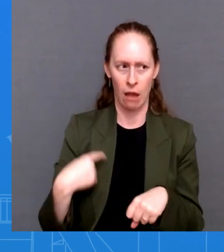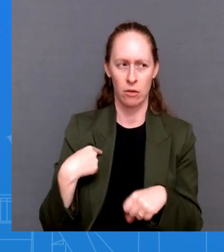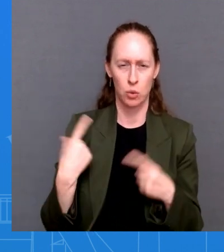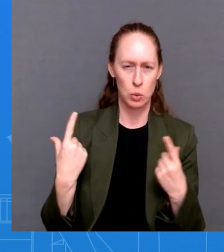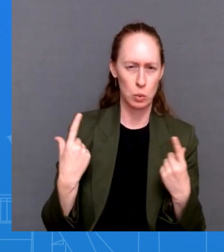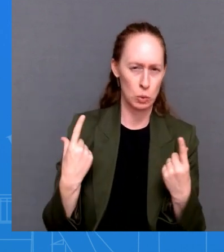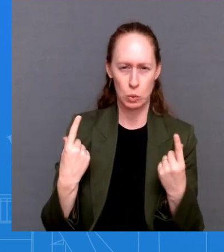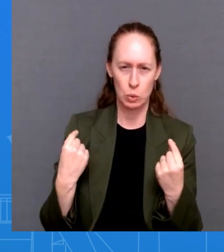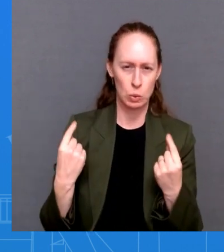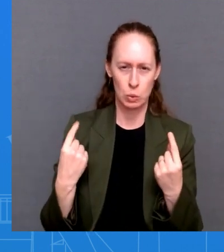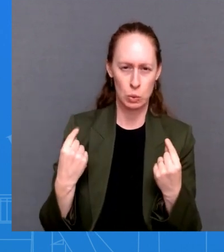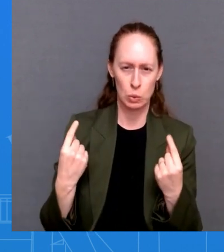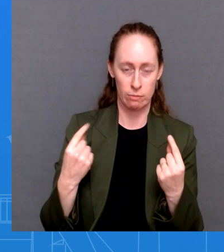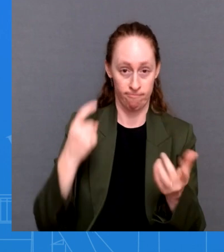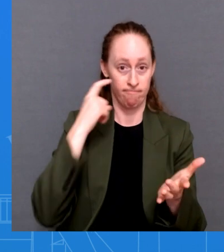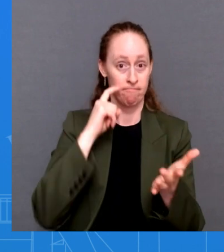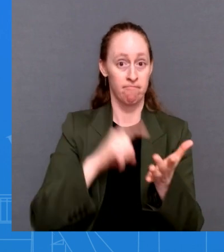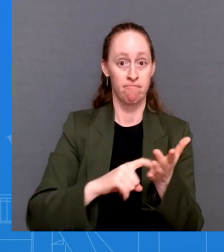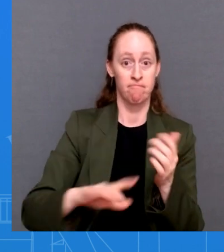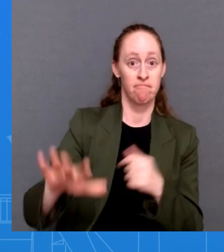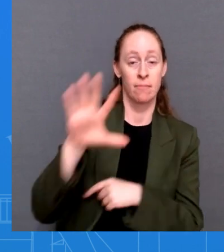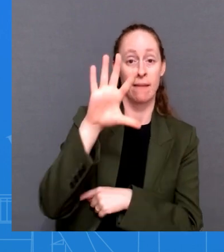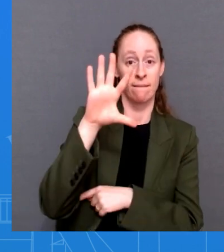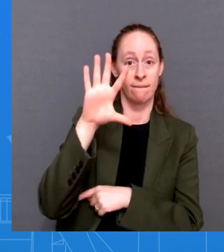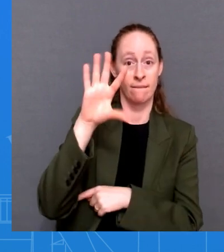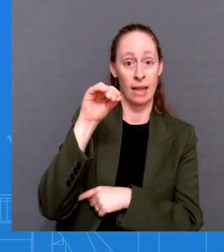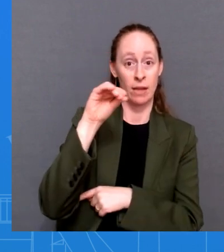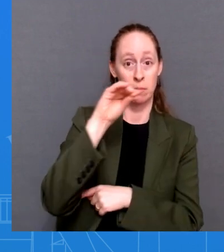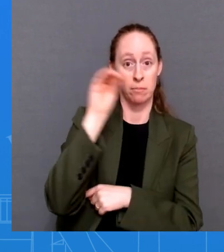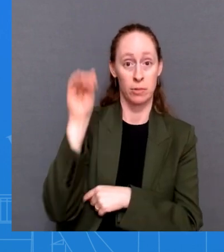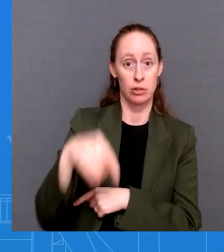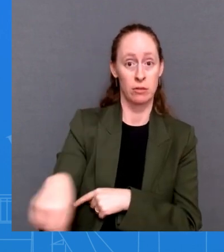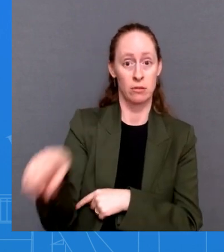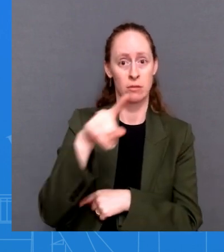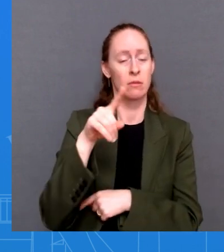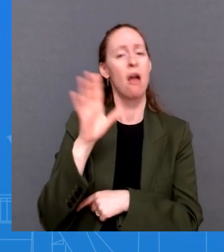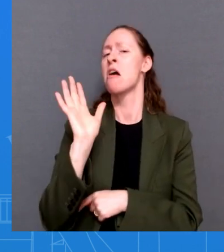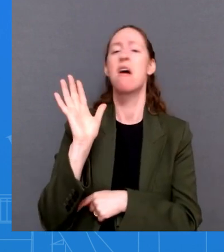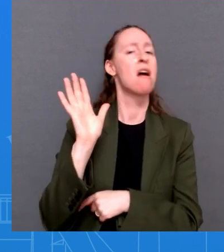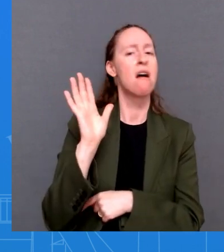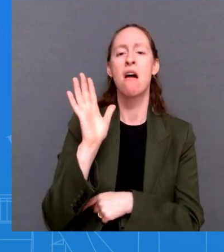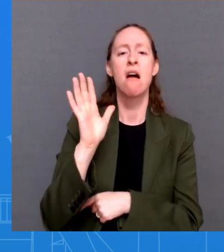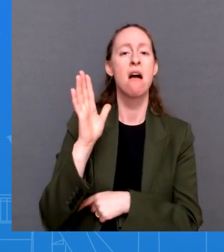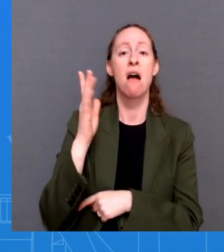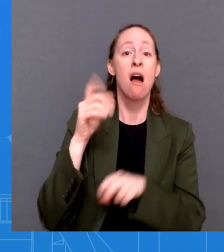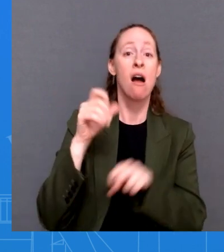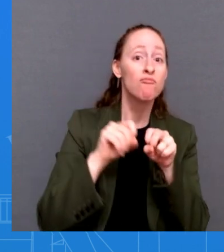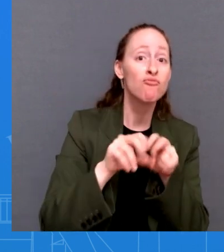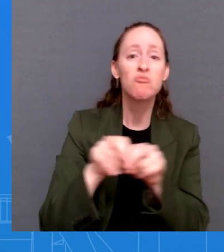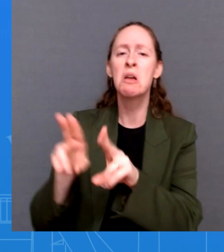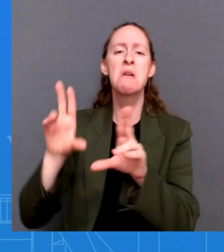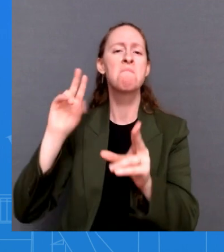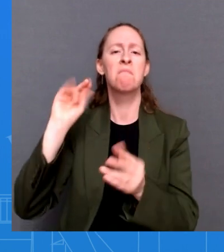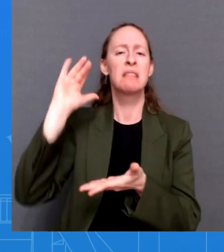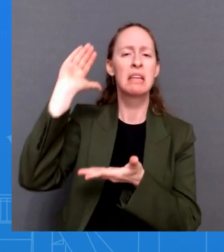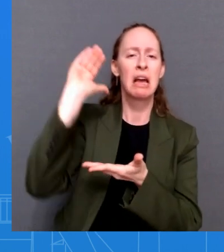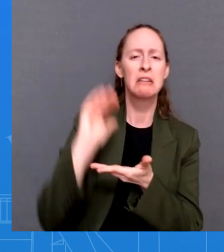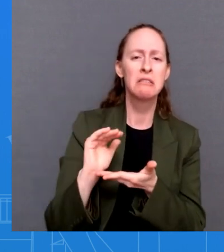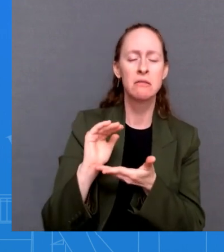report having reduced their number of sex partners, reduce their one time sexual encounters, and avoided some virtual and real spaces